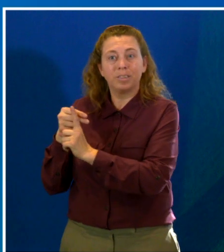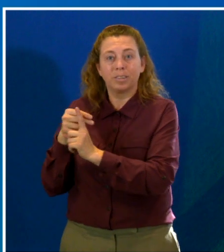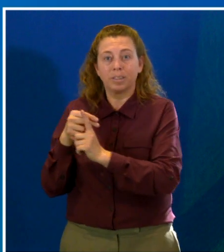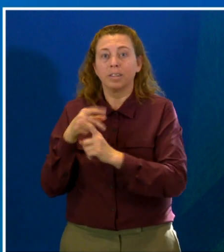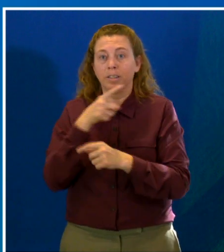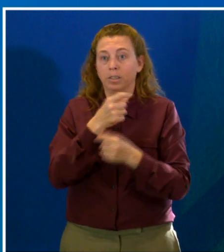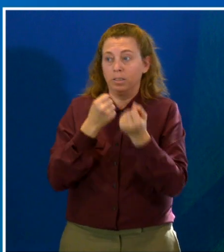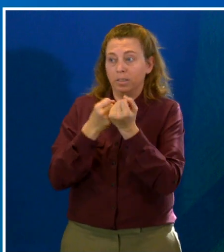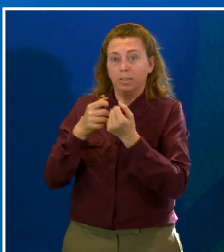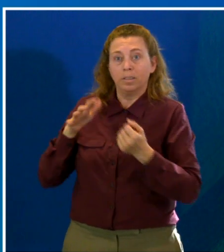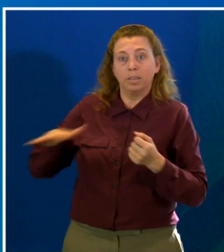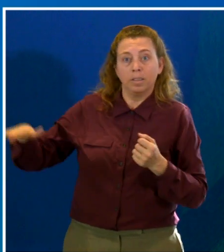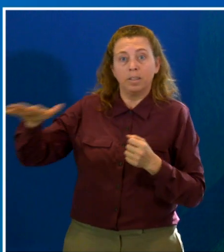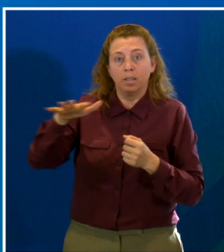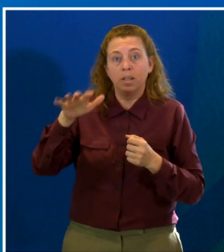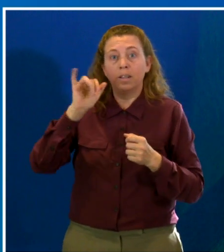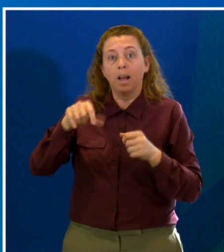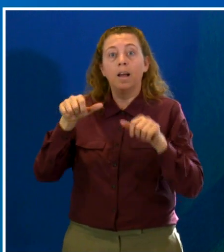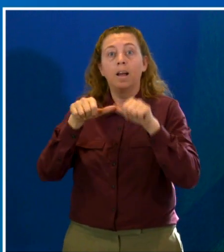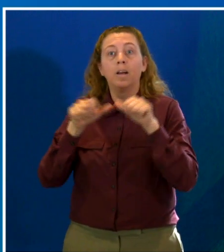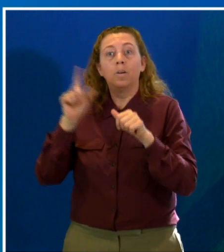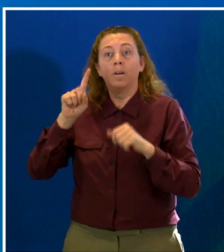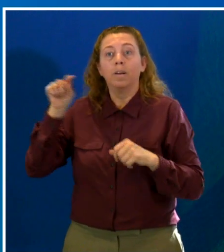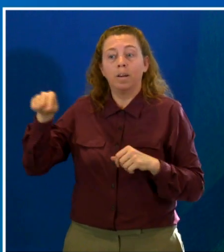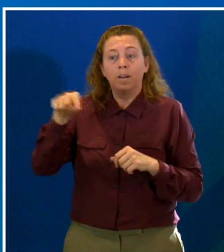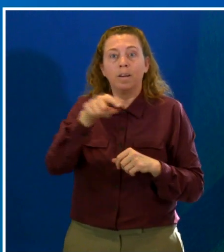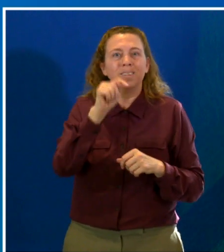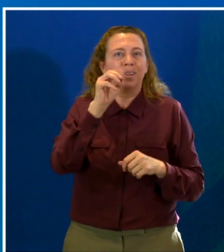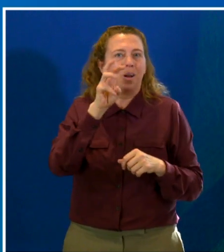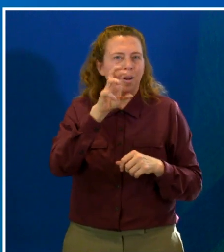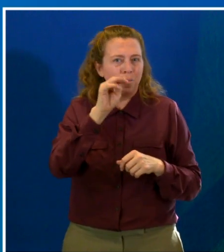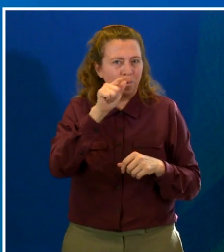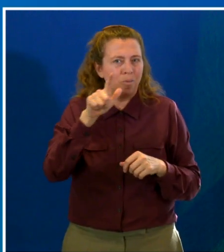an unexpected reaction to the vaccine, our Fire Department is